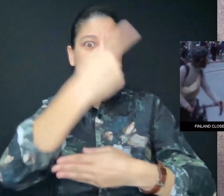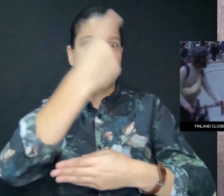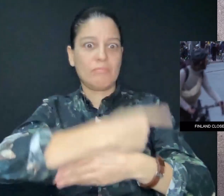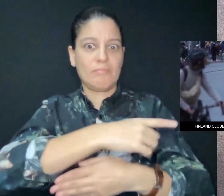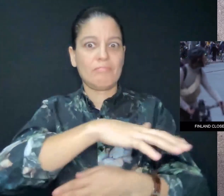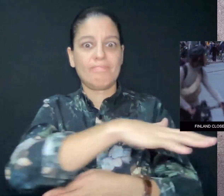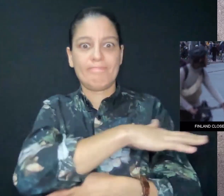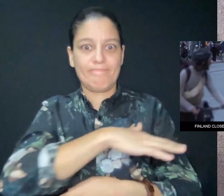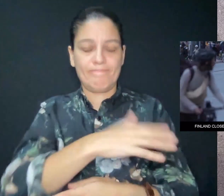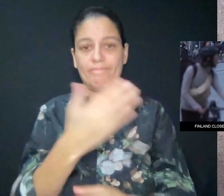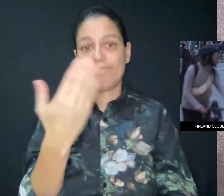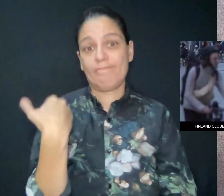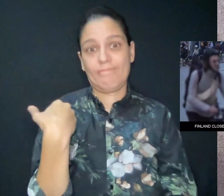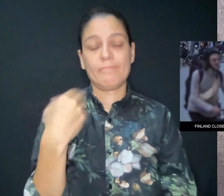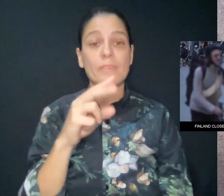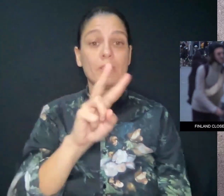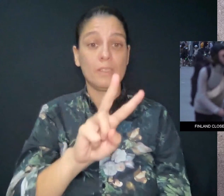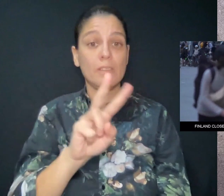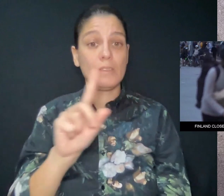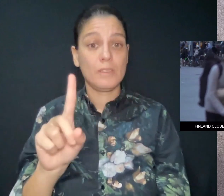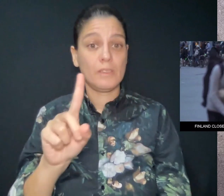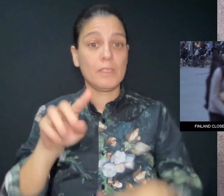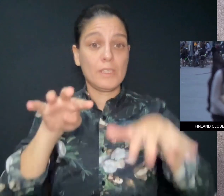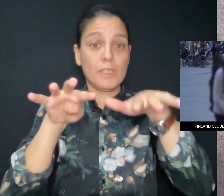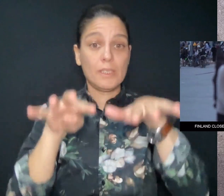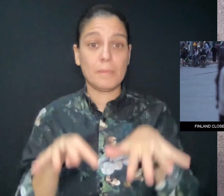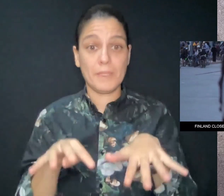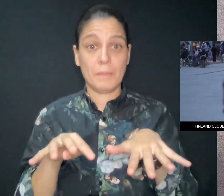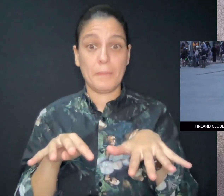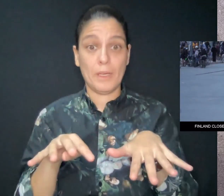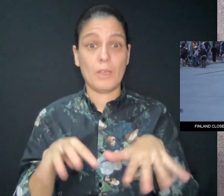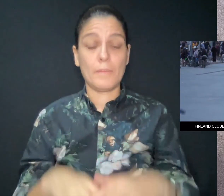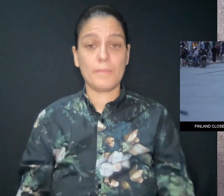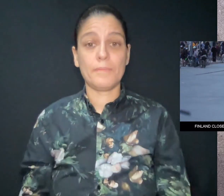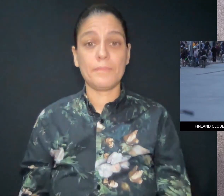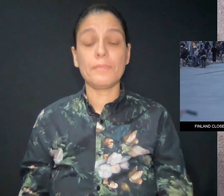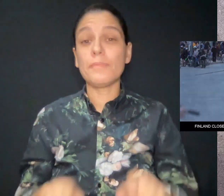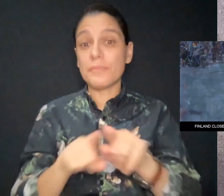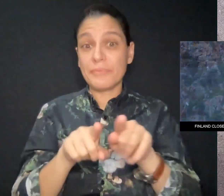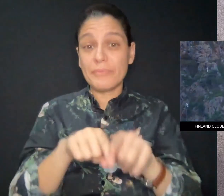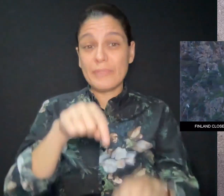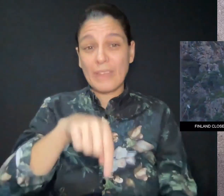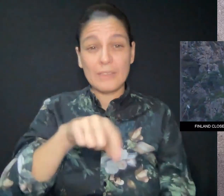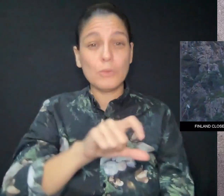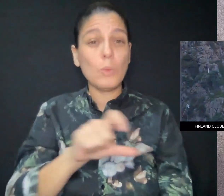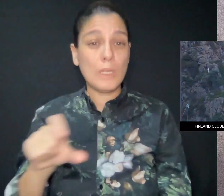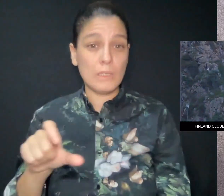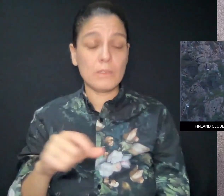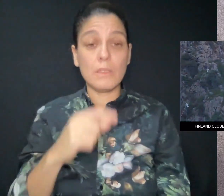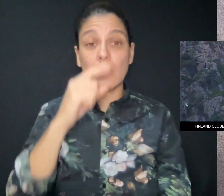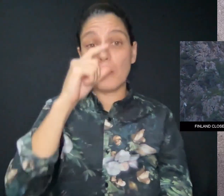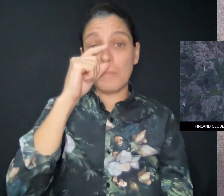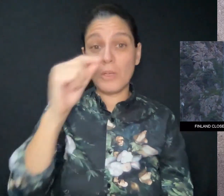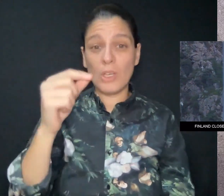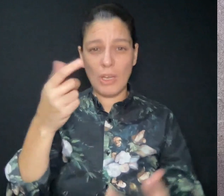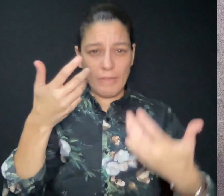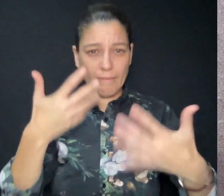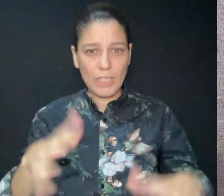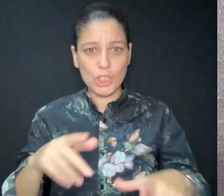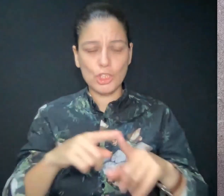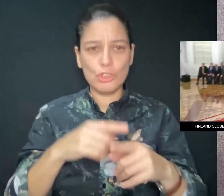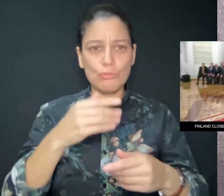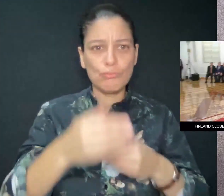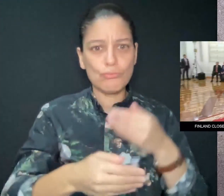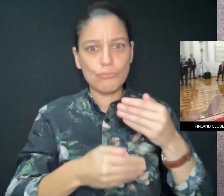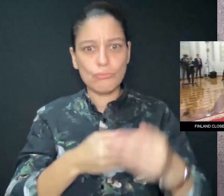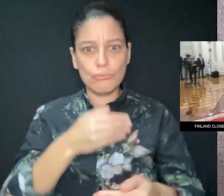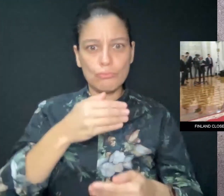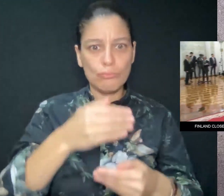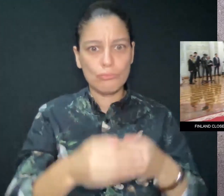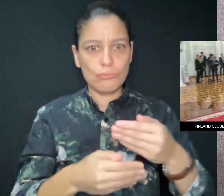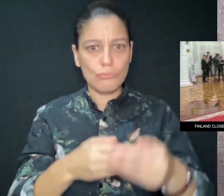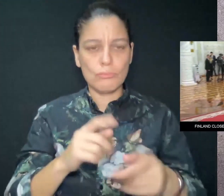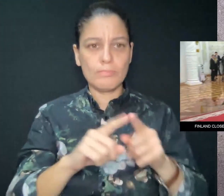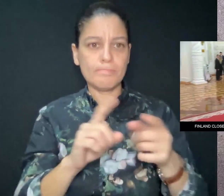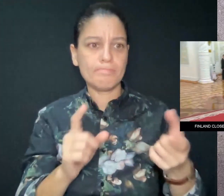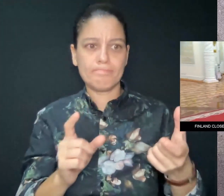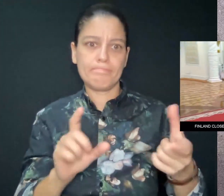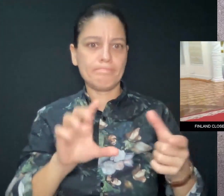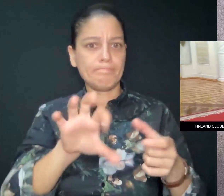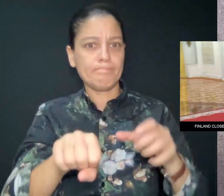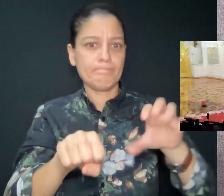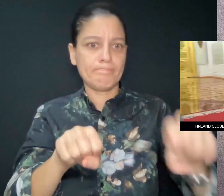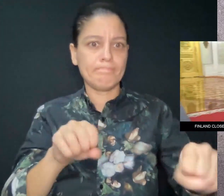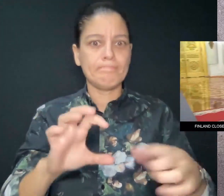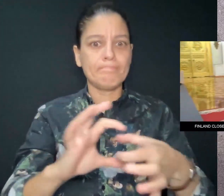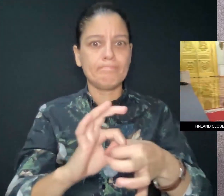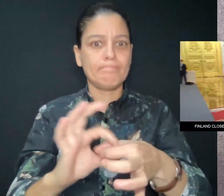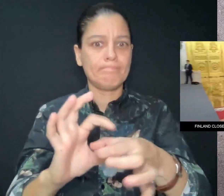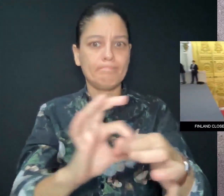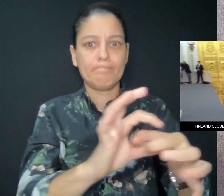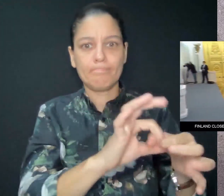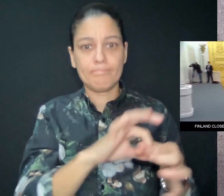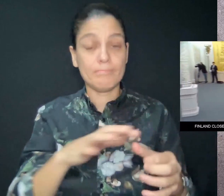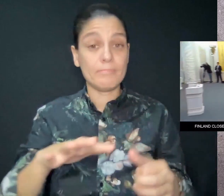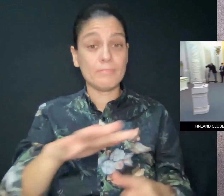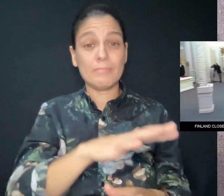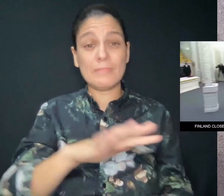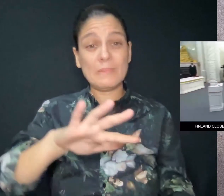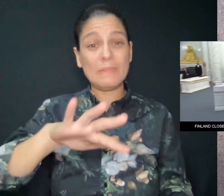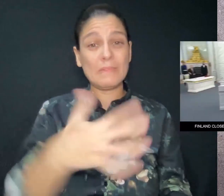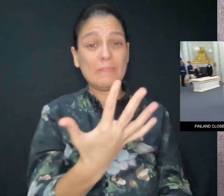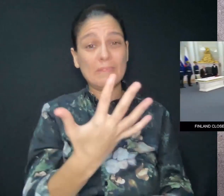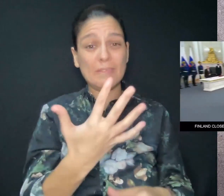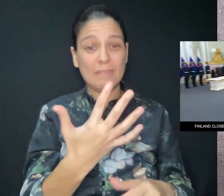border since September 21 also this week Putin formally began the process of annexing nearly